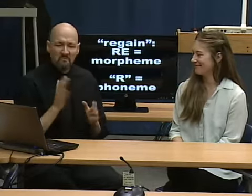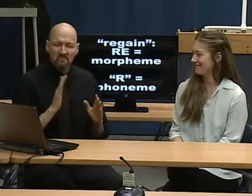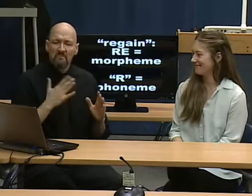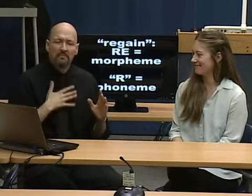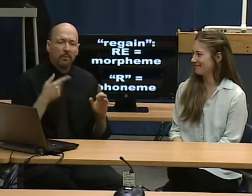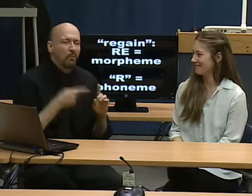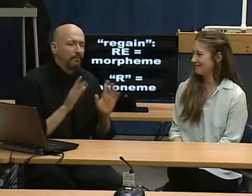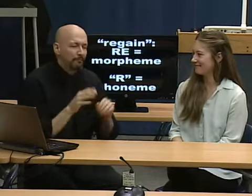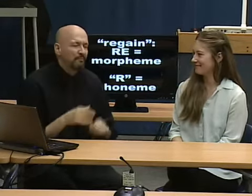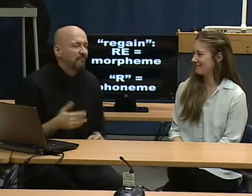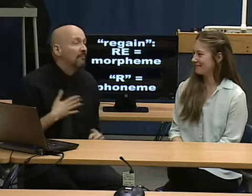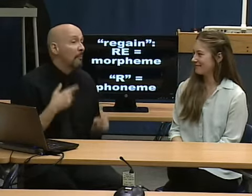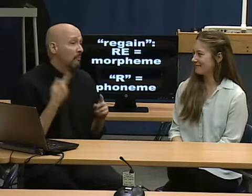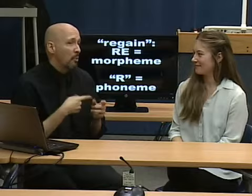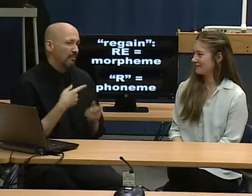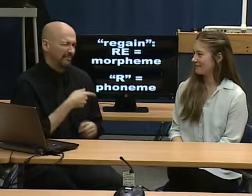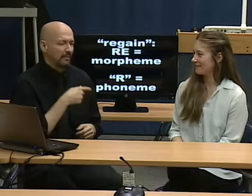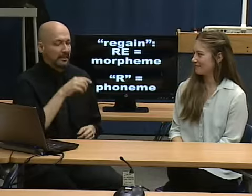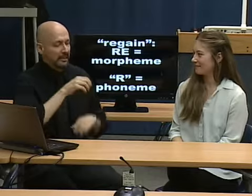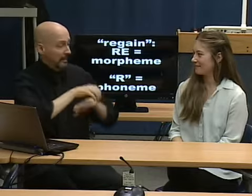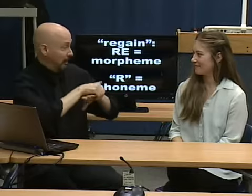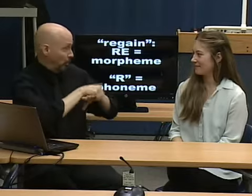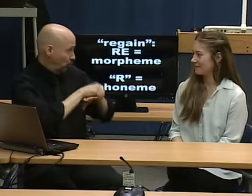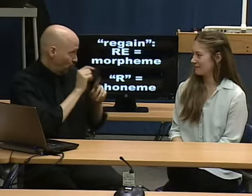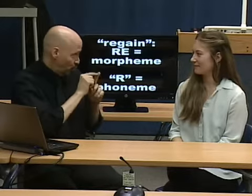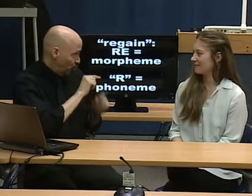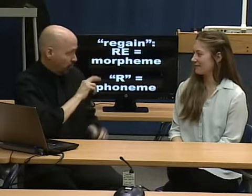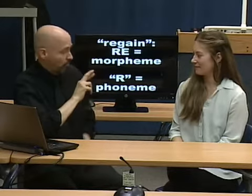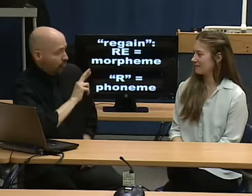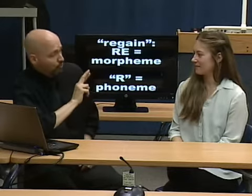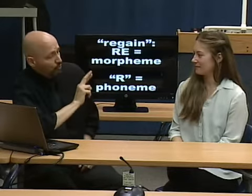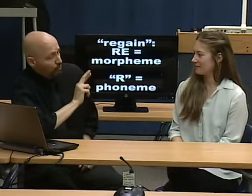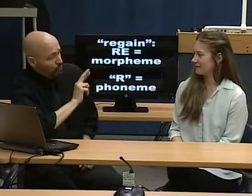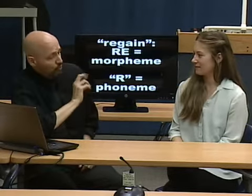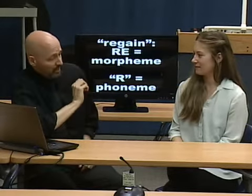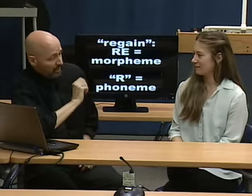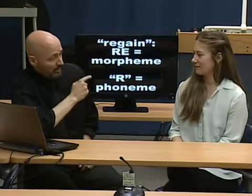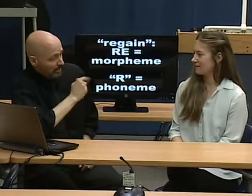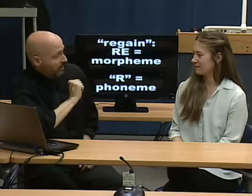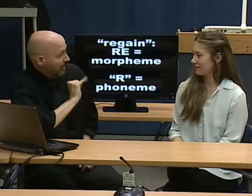My point... My point is that the English word "regain"